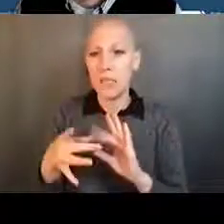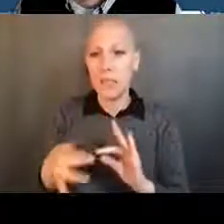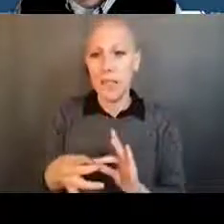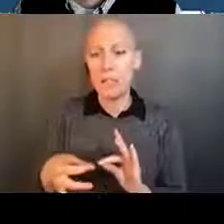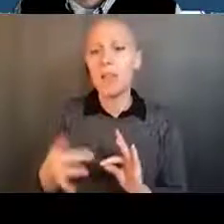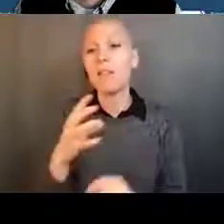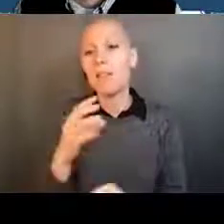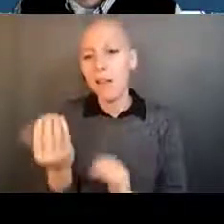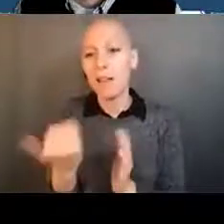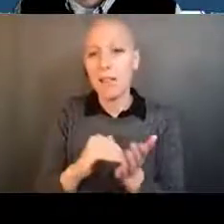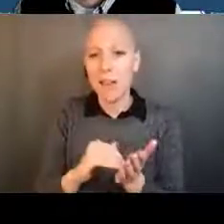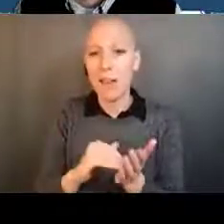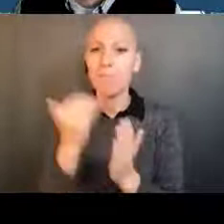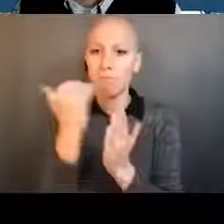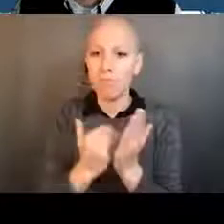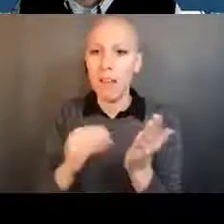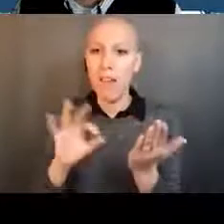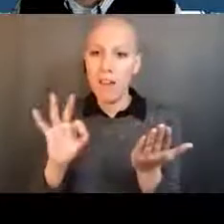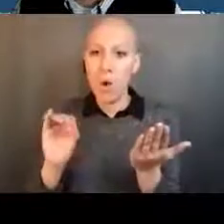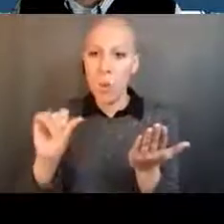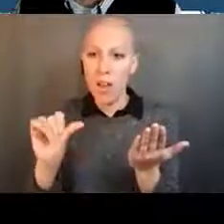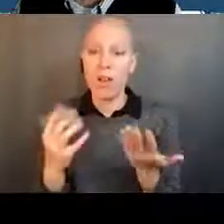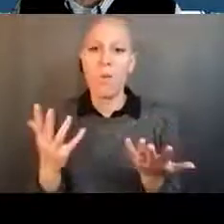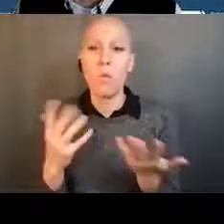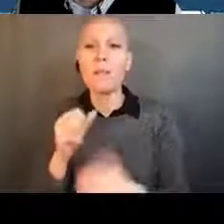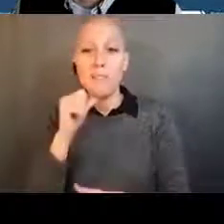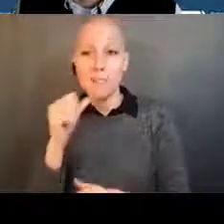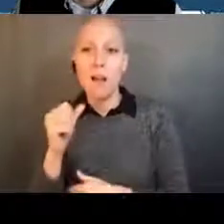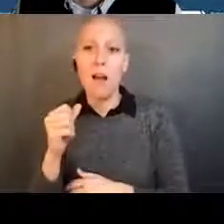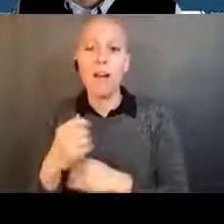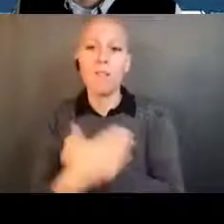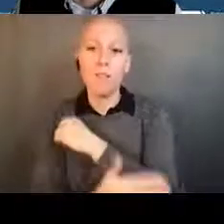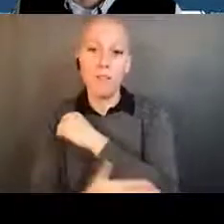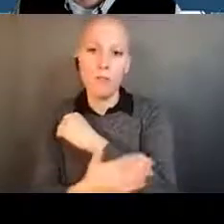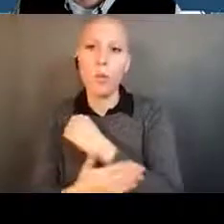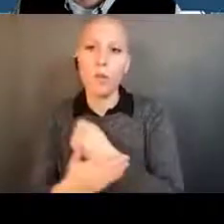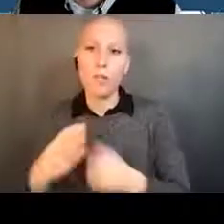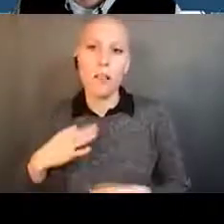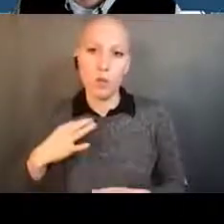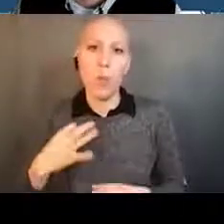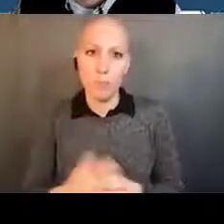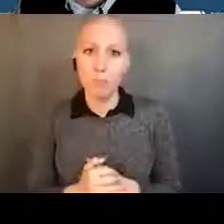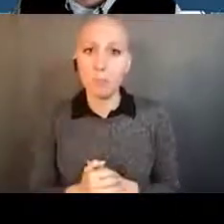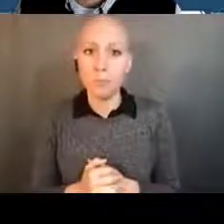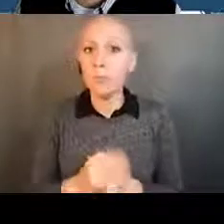And then you've probably seen this a lot, we'll bring this up from time to time, it is a really good thing to know,